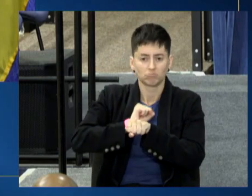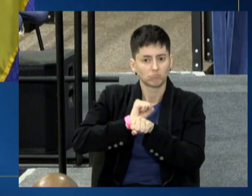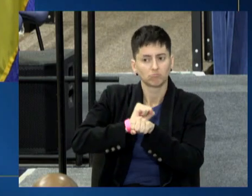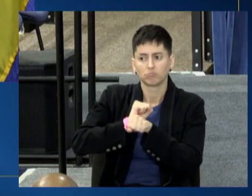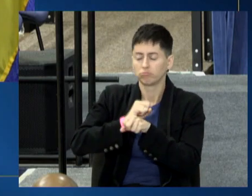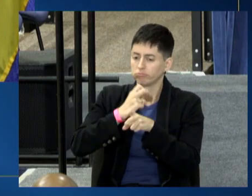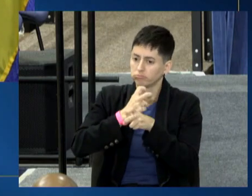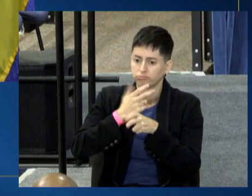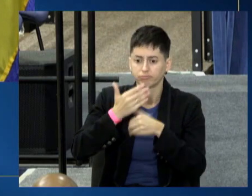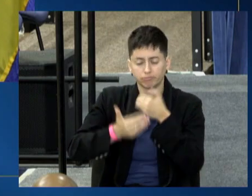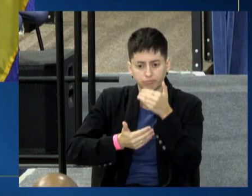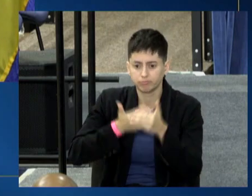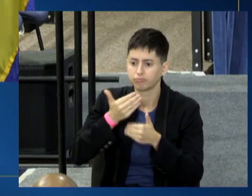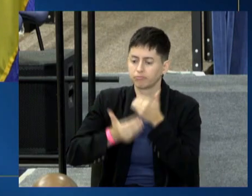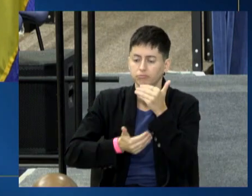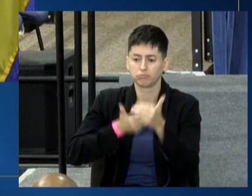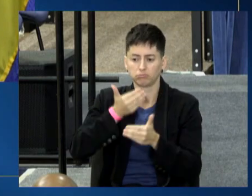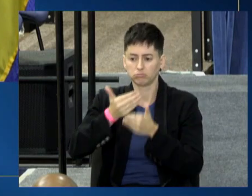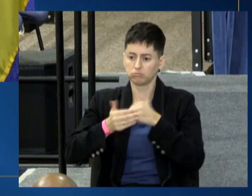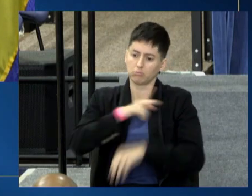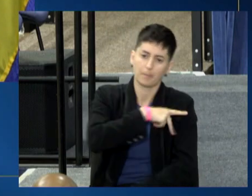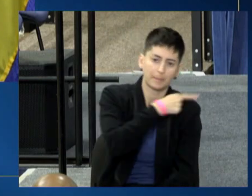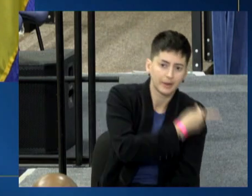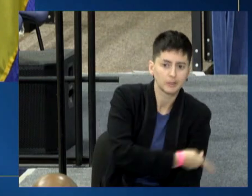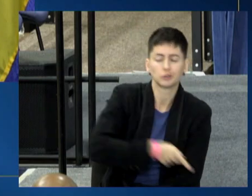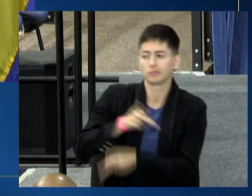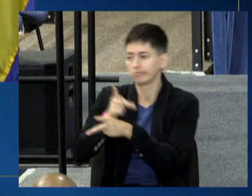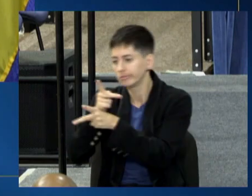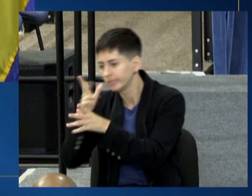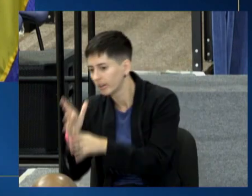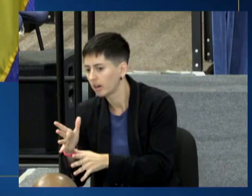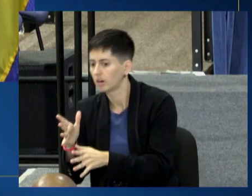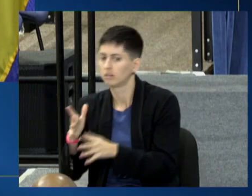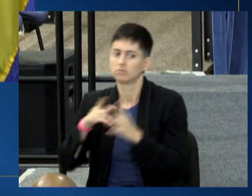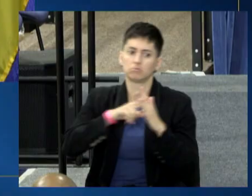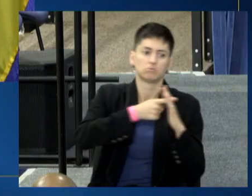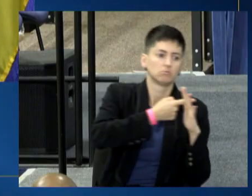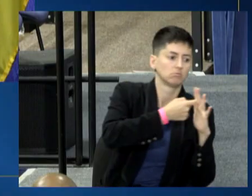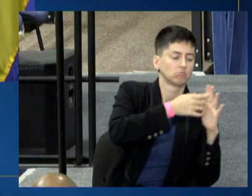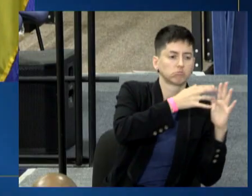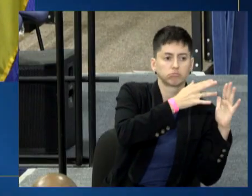all the way from cancer diagnosis through treatment and into survivorship with navigation